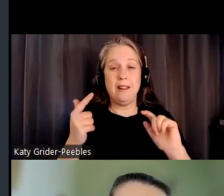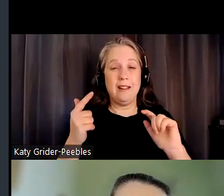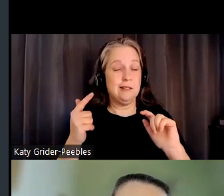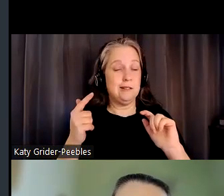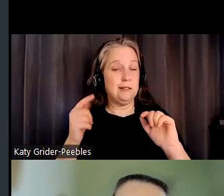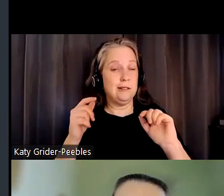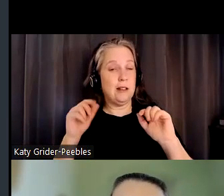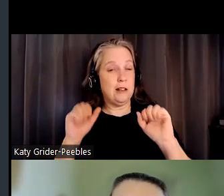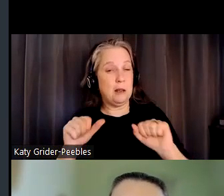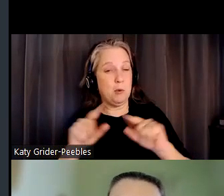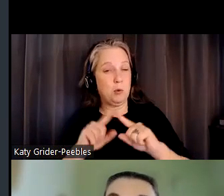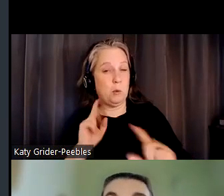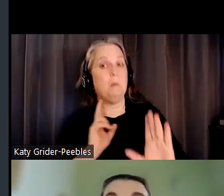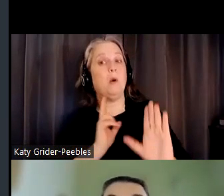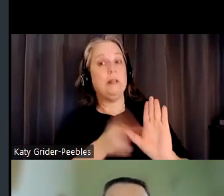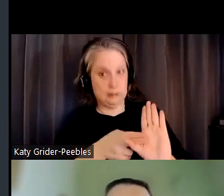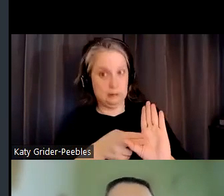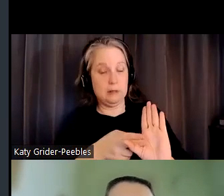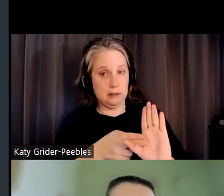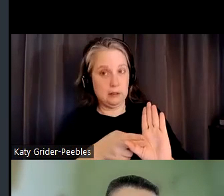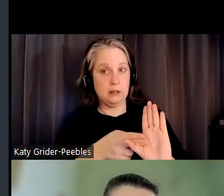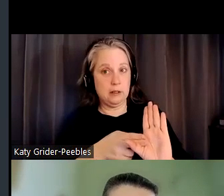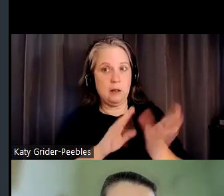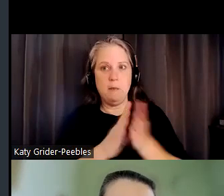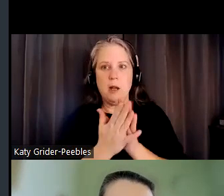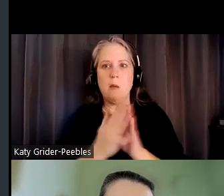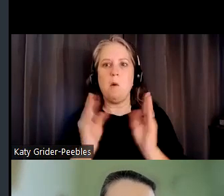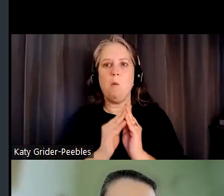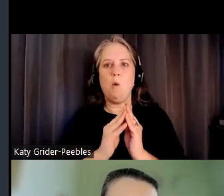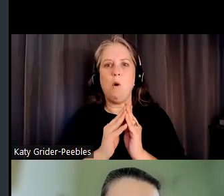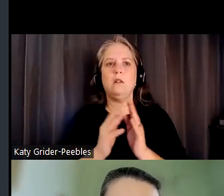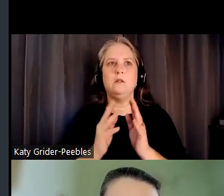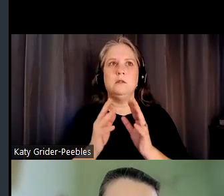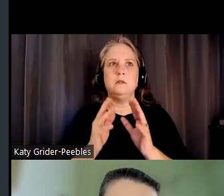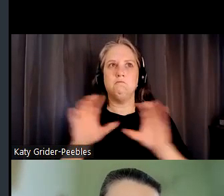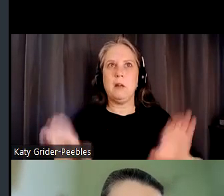become an active engaged member of whatever the activity is.